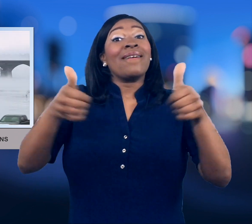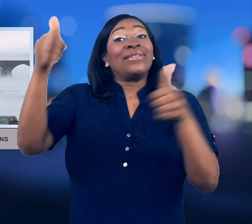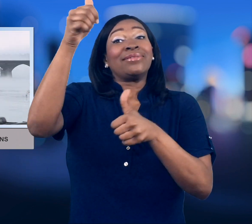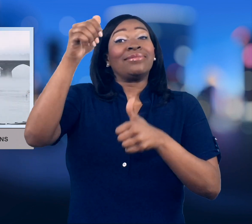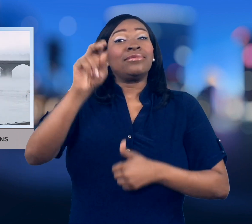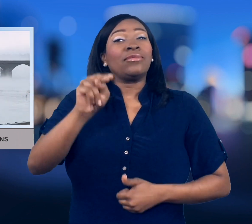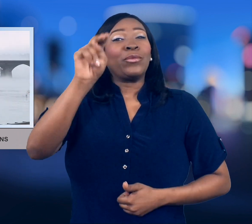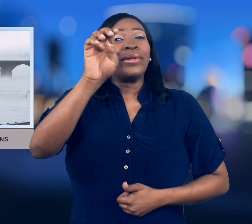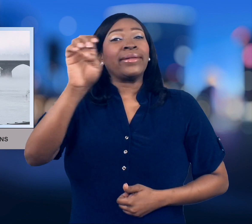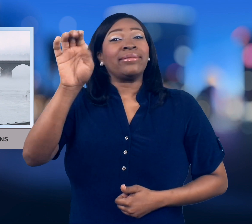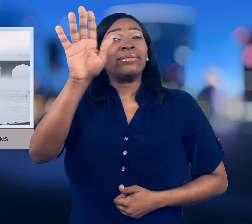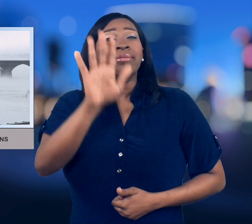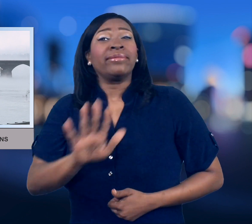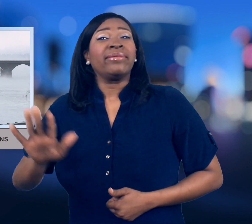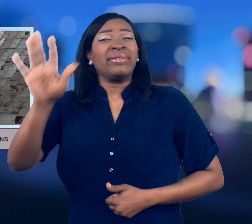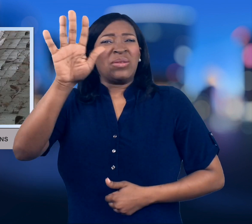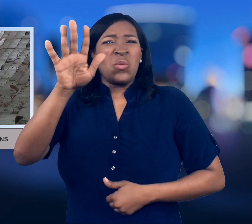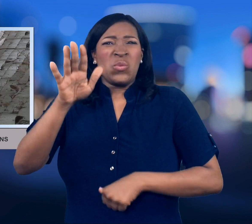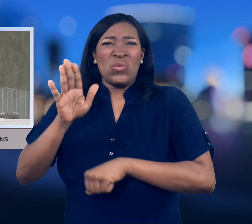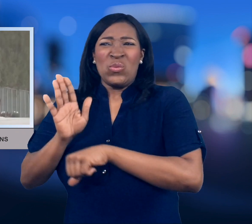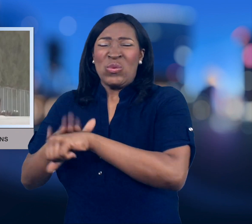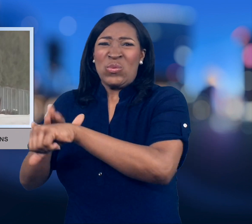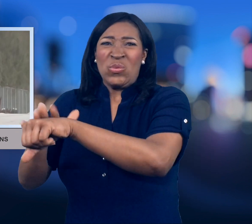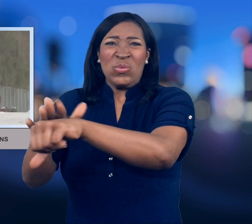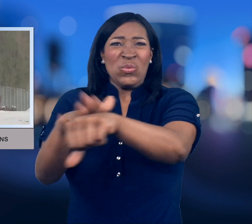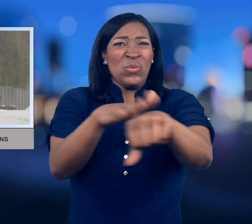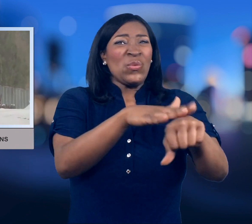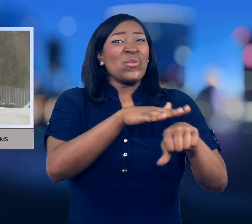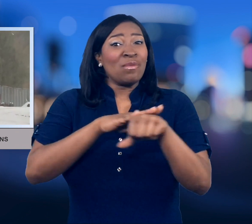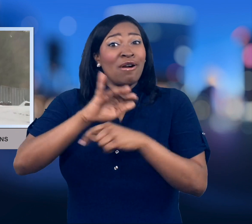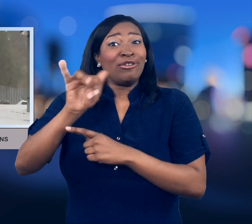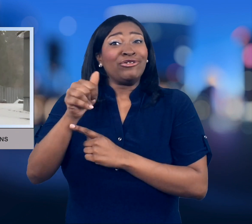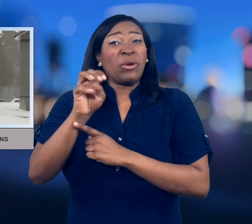Millions remain under a flood watch in the Northeast.